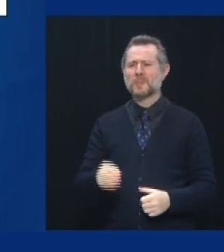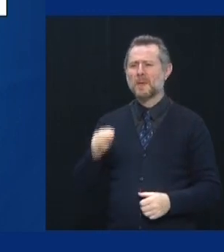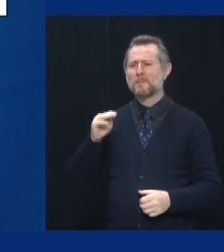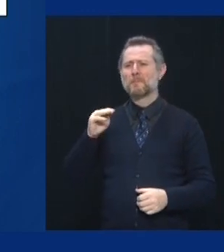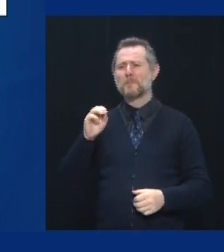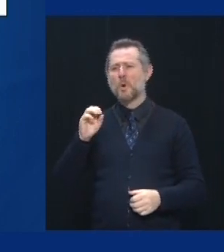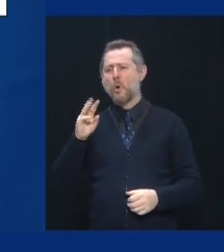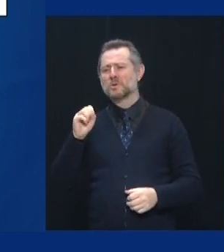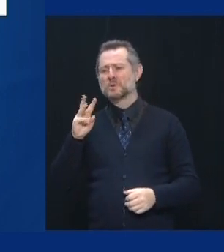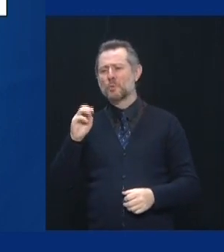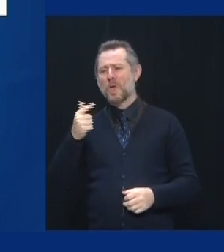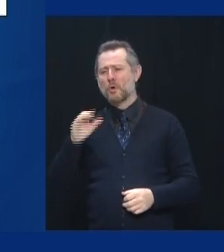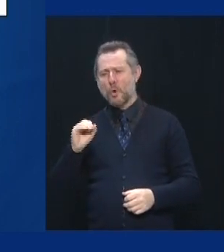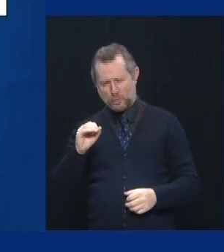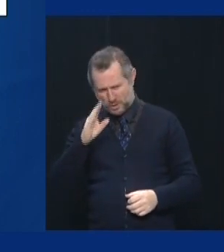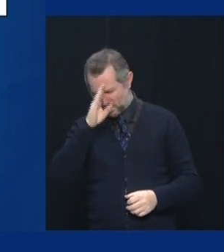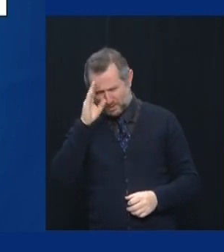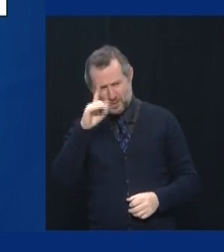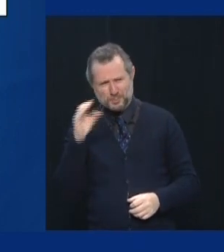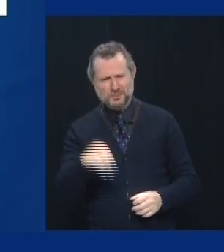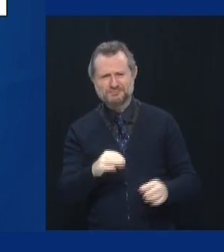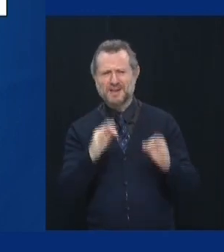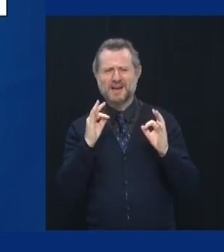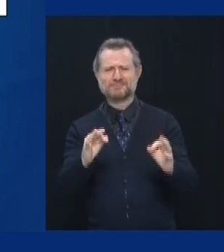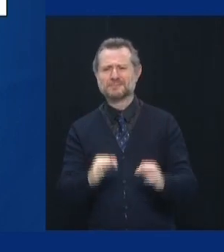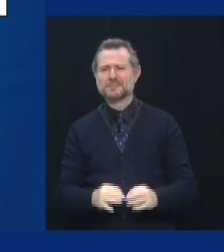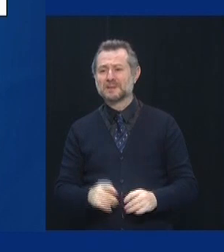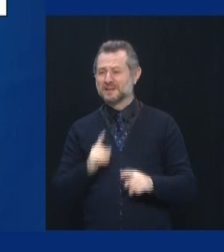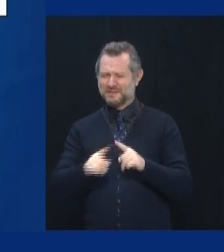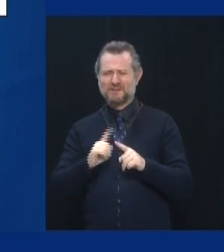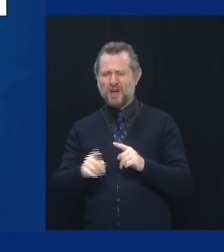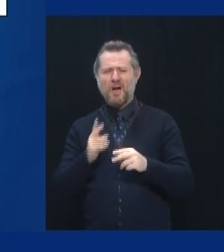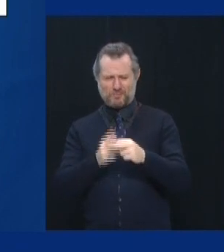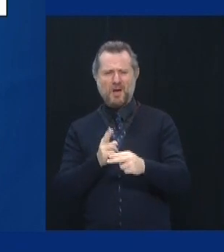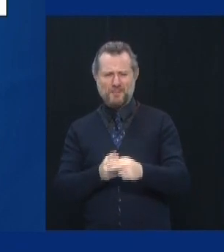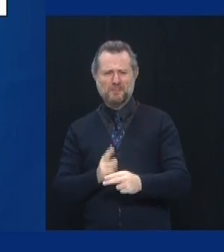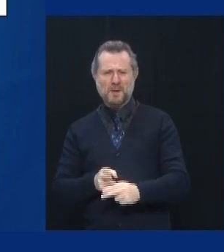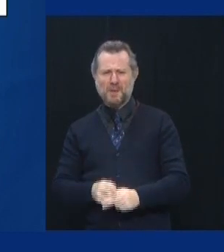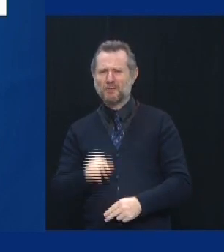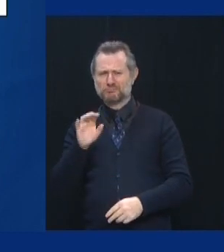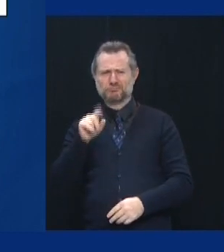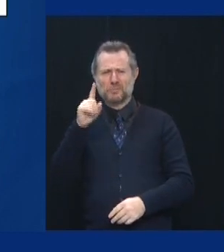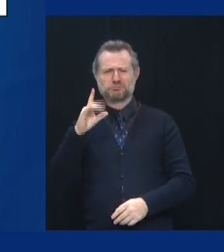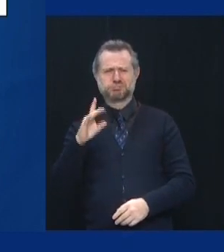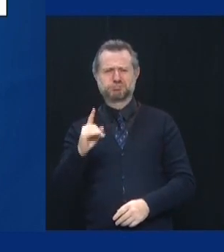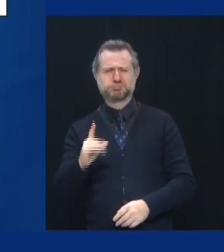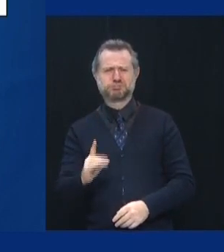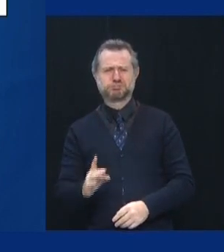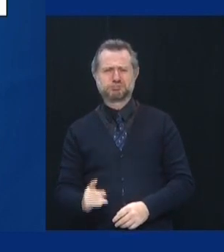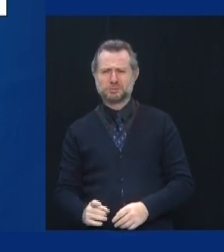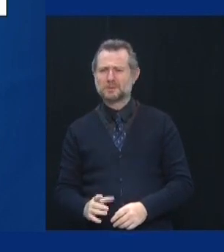CENTRAL NEW YORK, ON GREAT, UPSTATE UNIVERSITY HOSPITAL, GREAT. AUBURN, 100%.